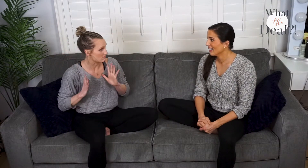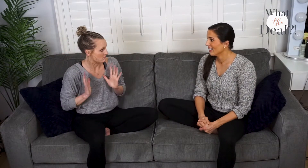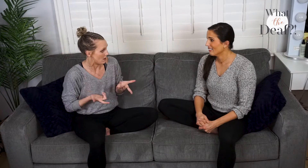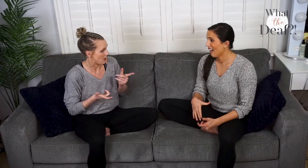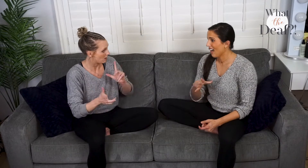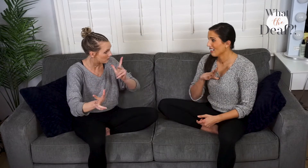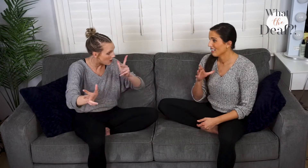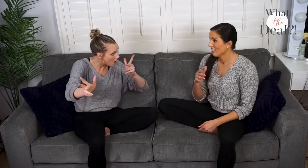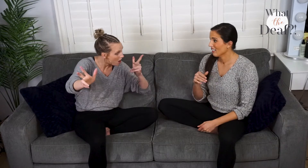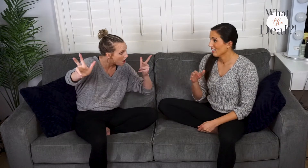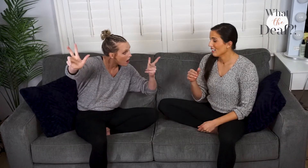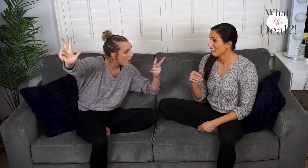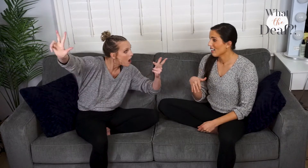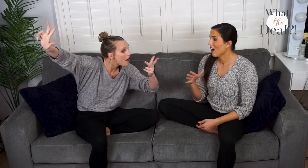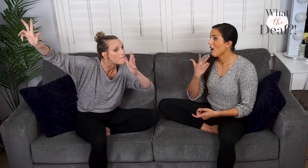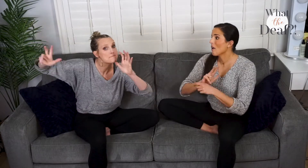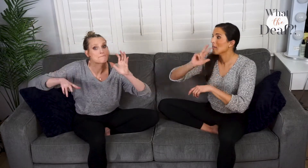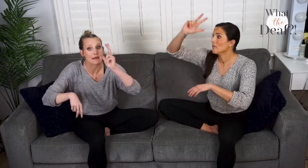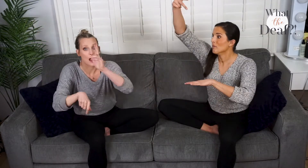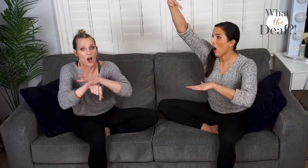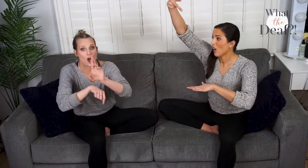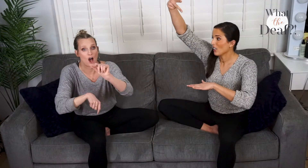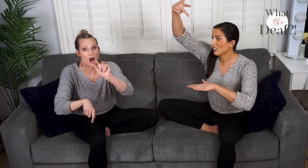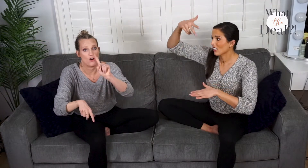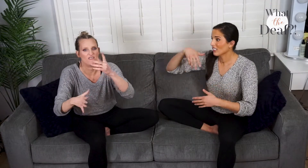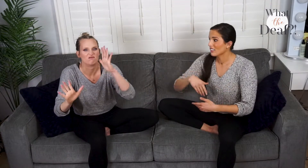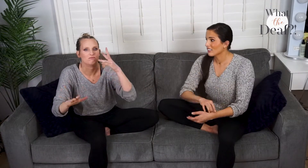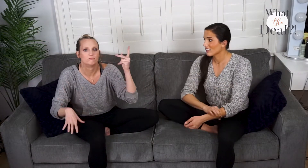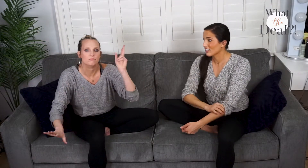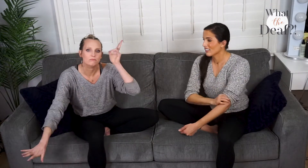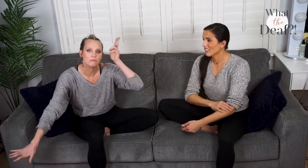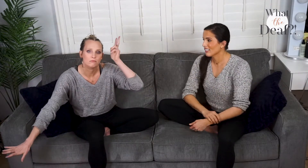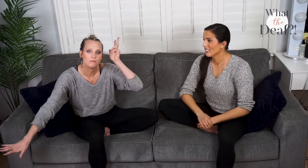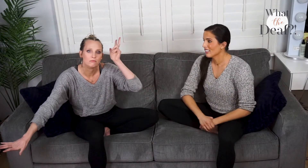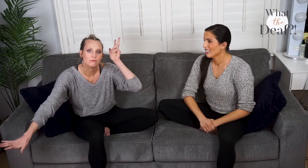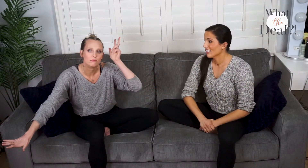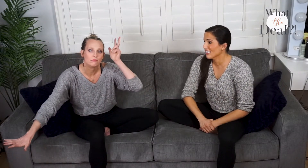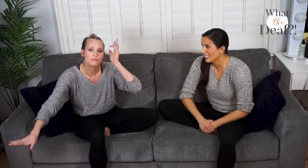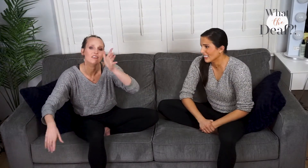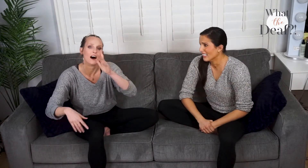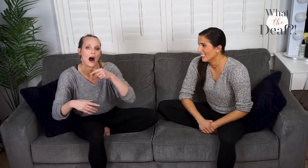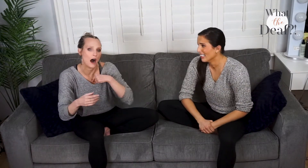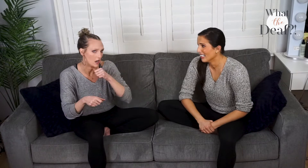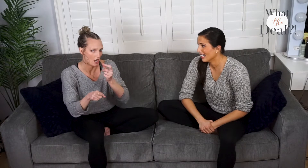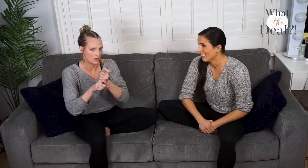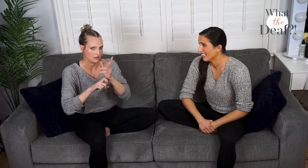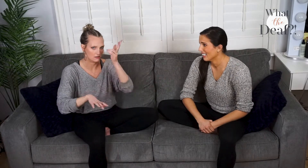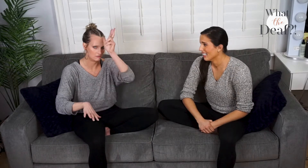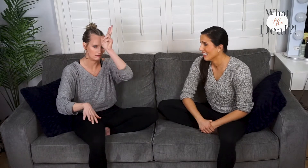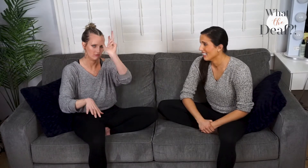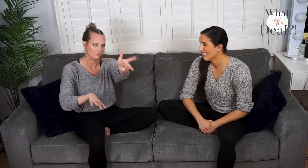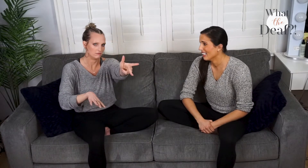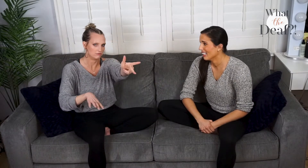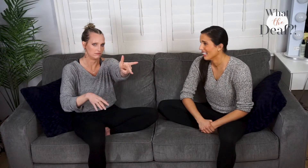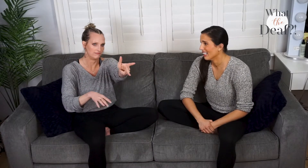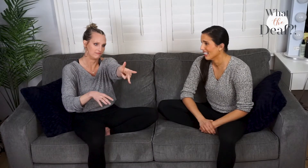And so we drove back onto the road parked far away. And I mean, we parked, we drove and parked so far away